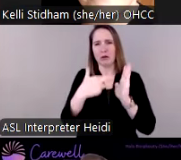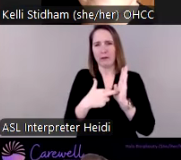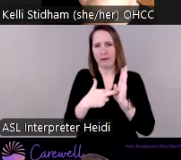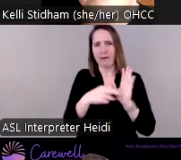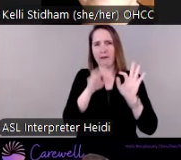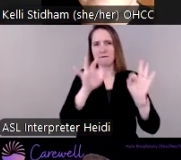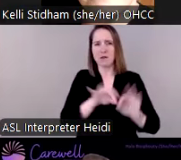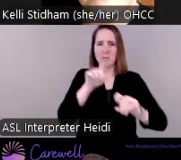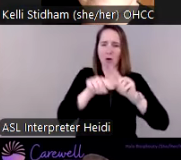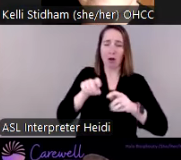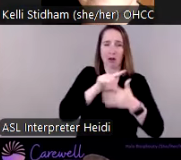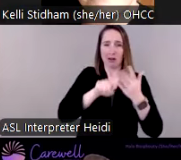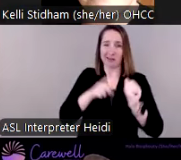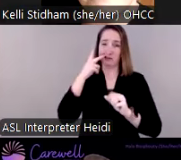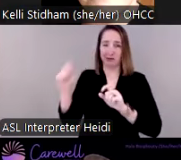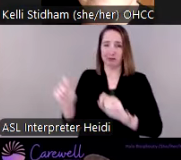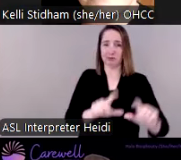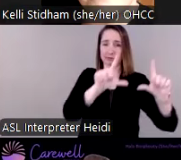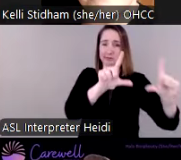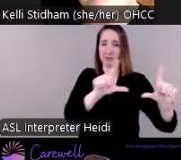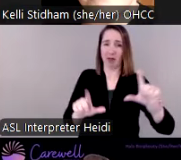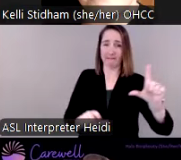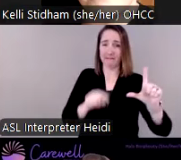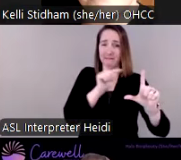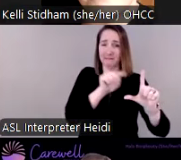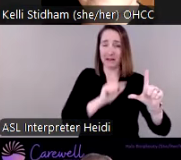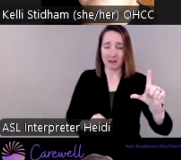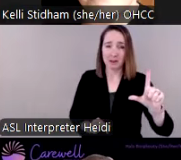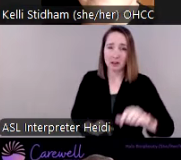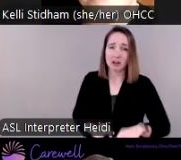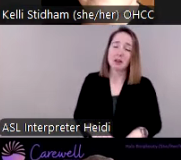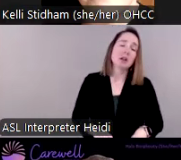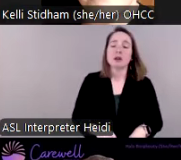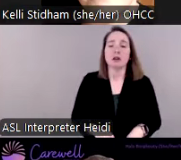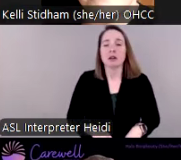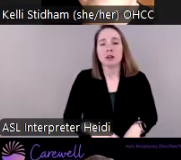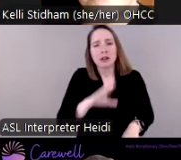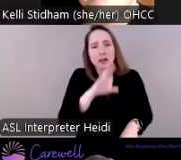which is that image that you see here on the left hand side. You also want to